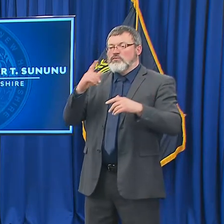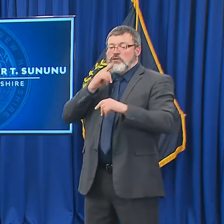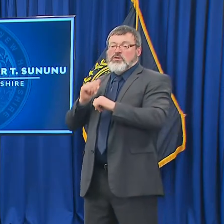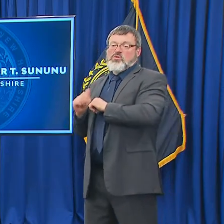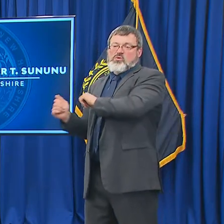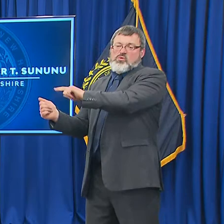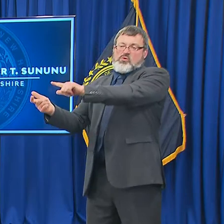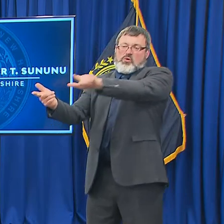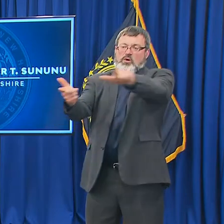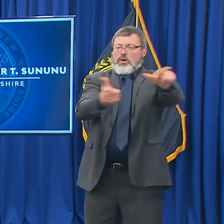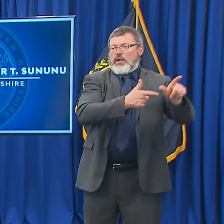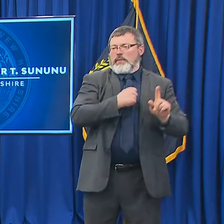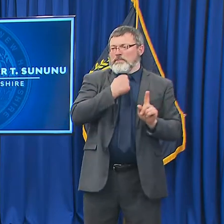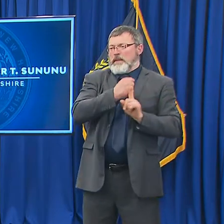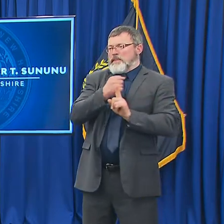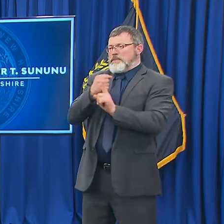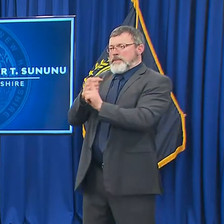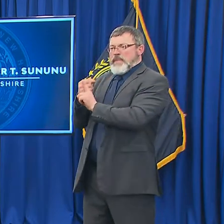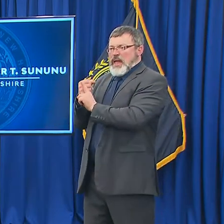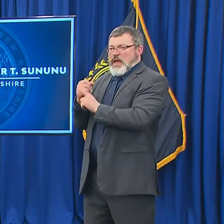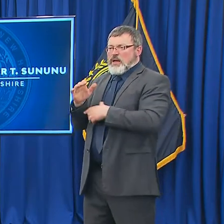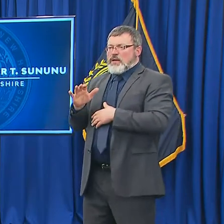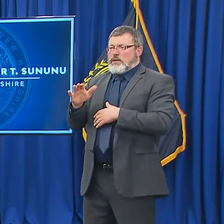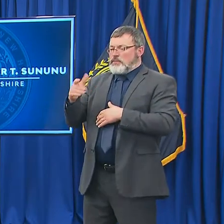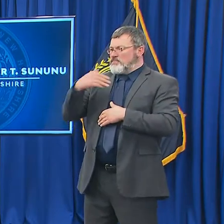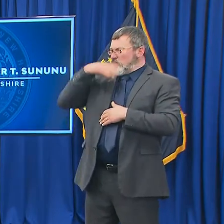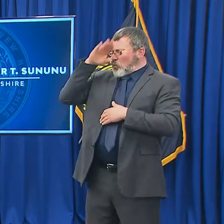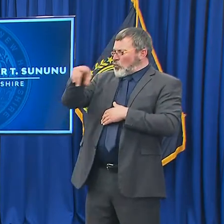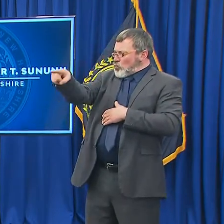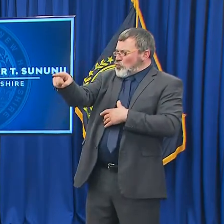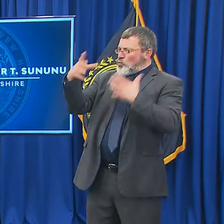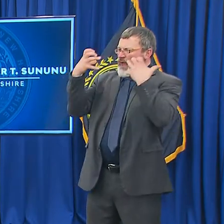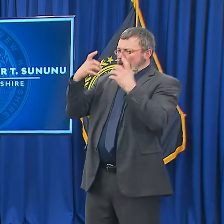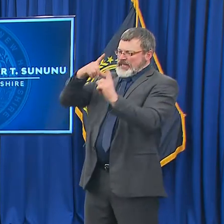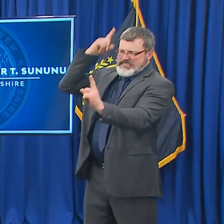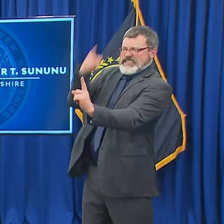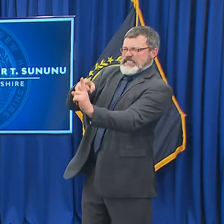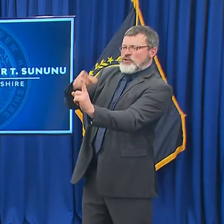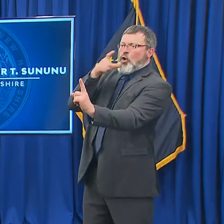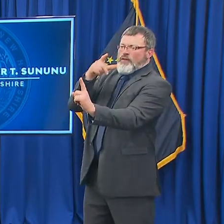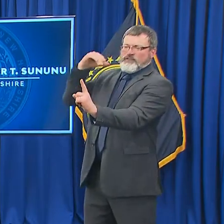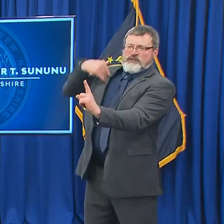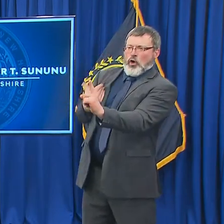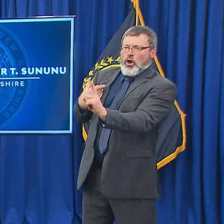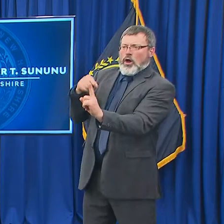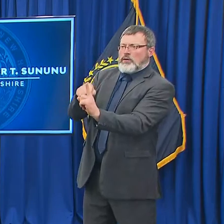But you absolute control of the management techniques that you put forward to keep it as low as possible.